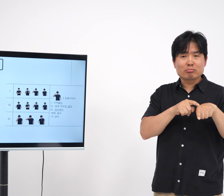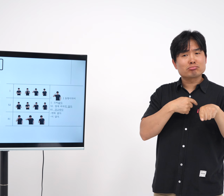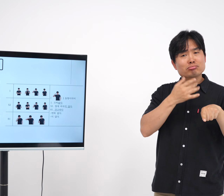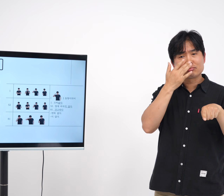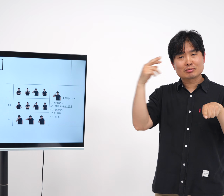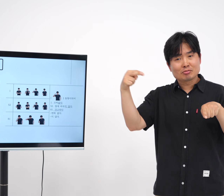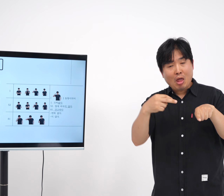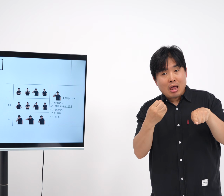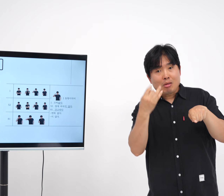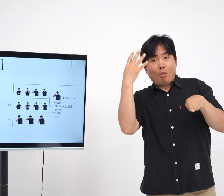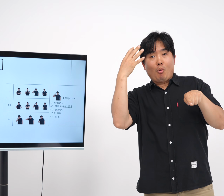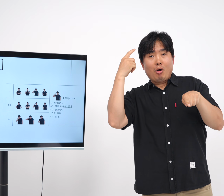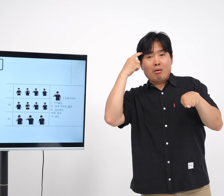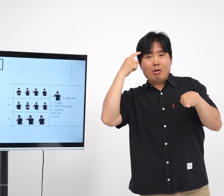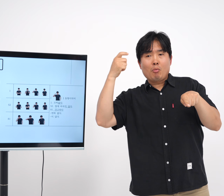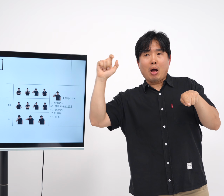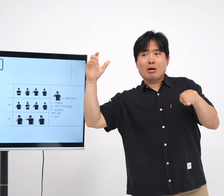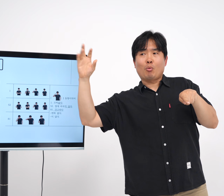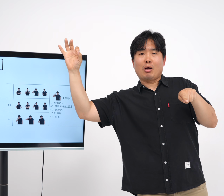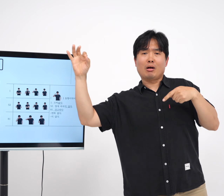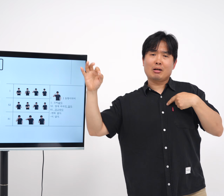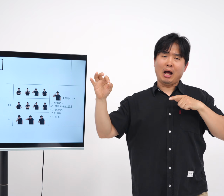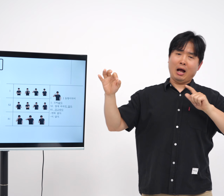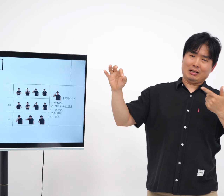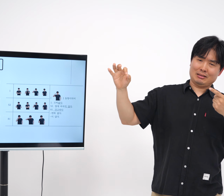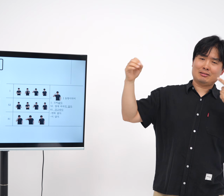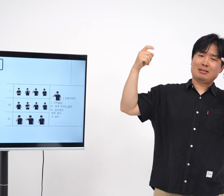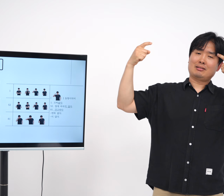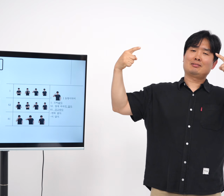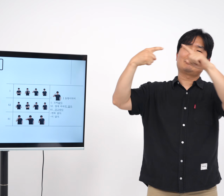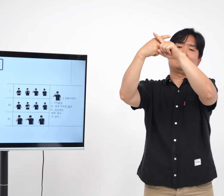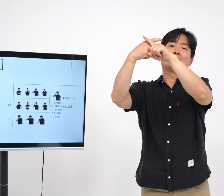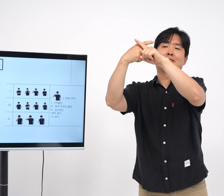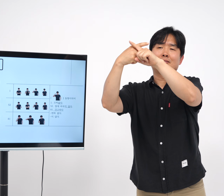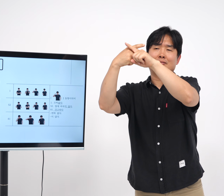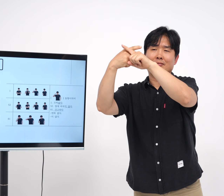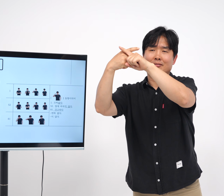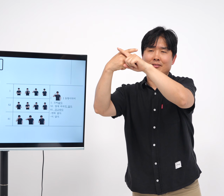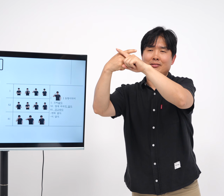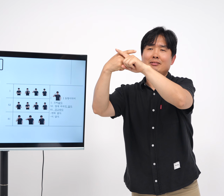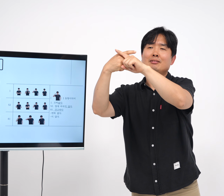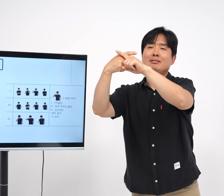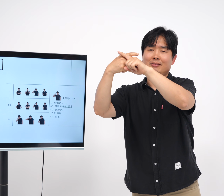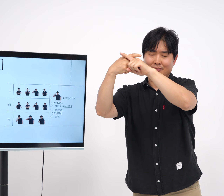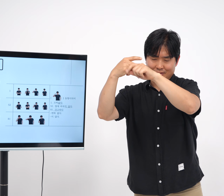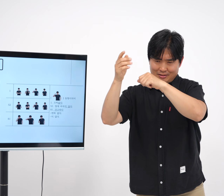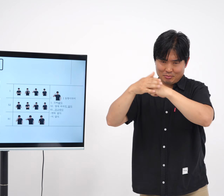so hearing people think it's an idiomatic sign language because it's new, but deaf people think it's an official sign language. They feel that this is not the case, and their opinions are different.